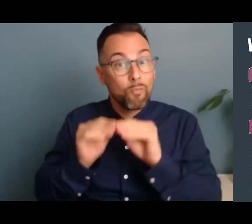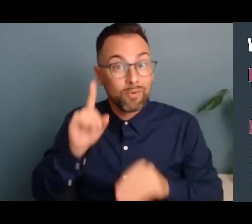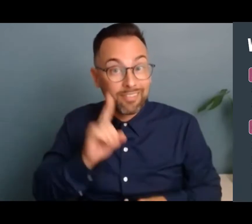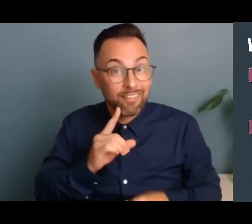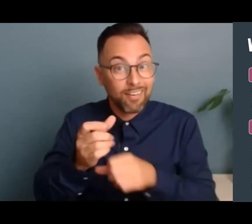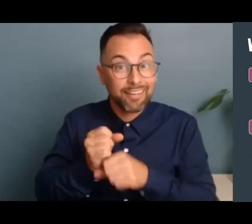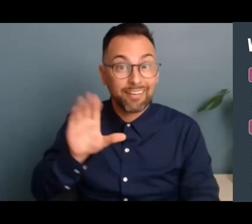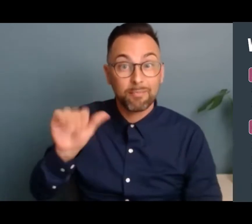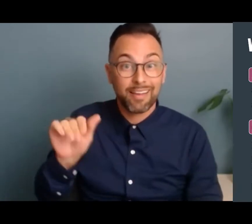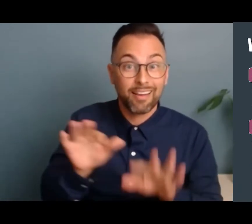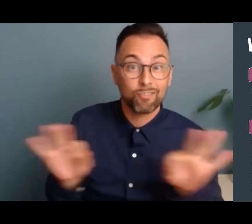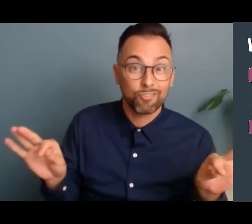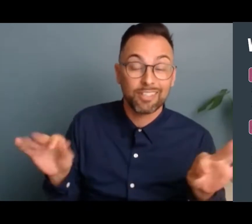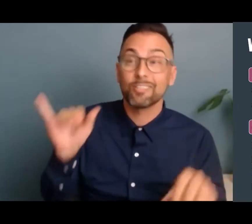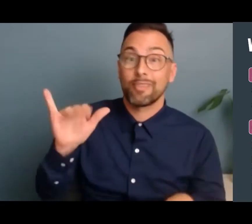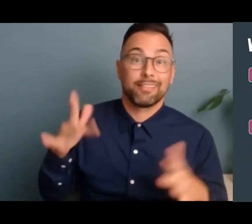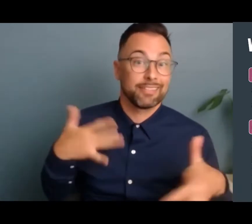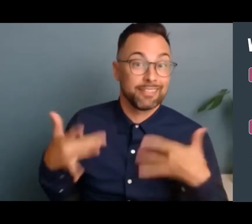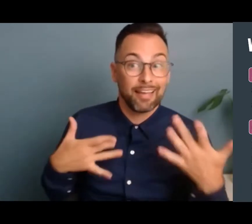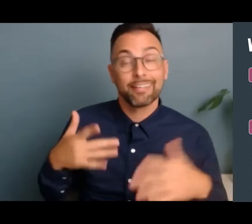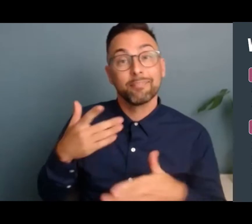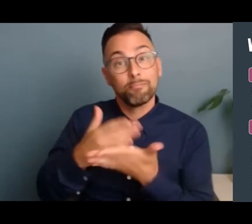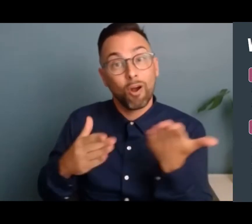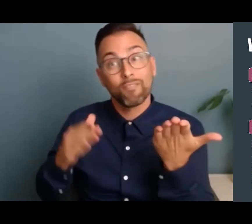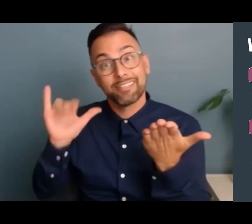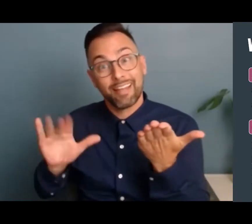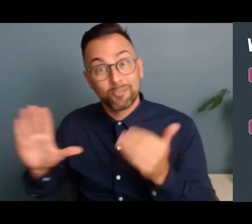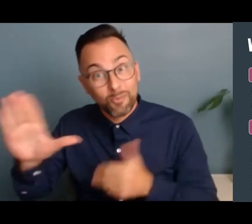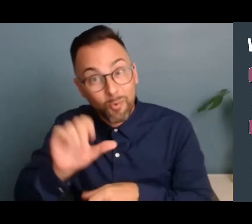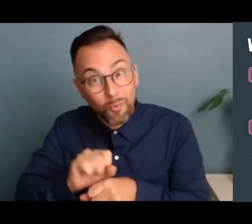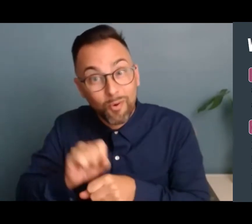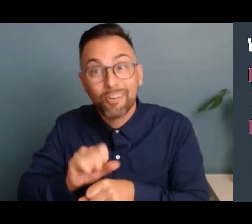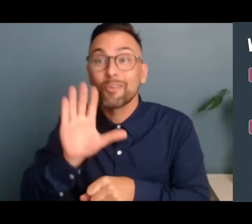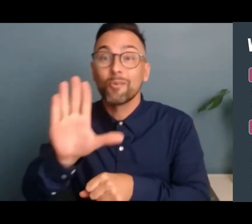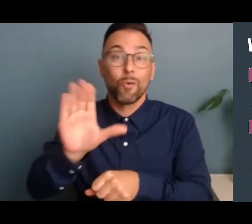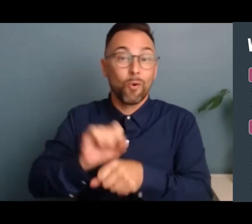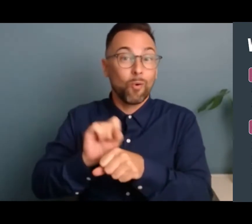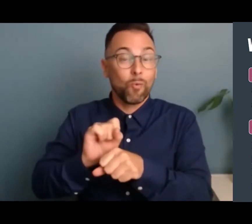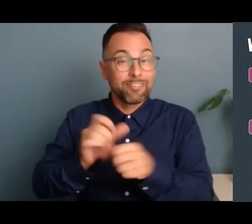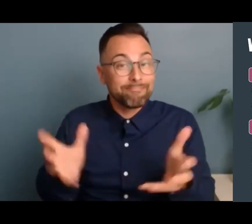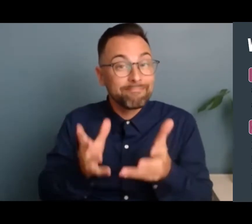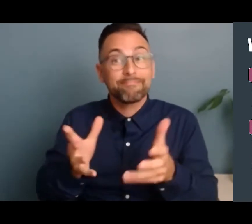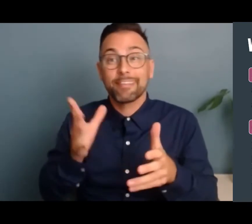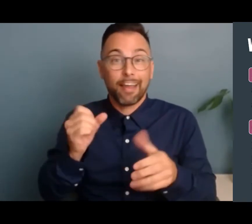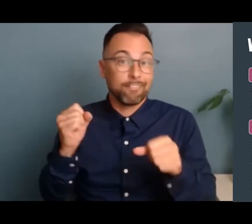and there are more and more or higher numbers of deaf individuals obtaining their BA, their bachelor degrees.